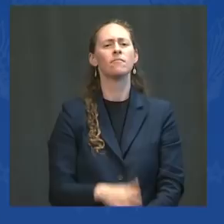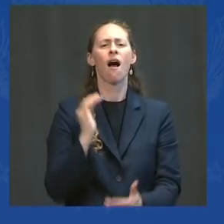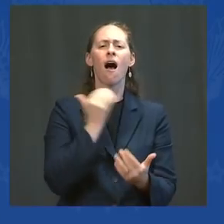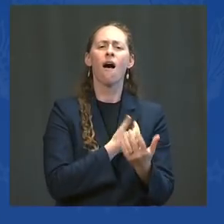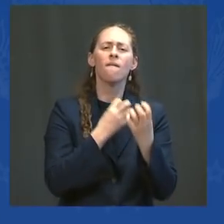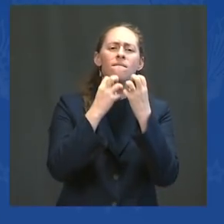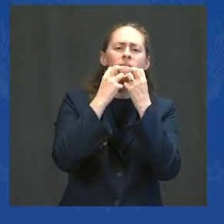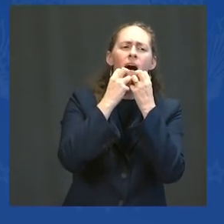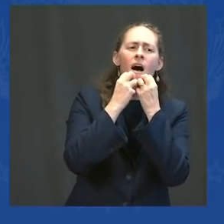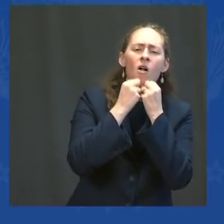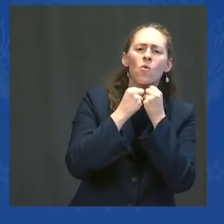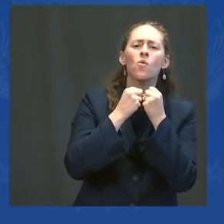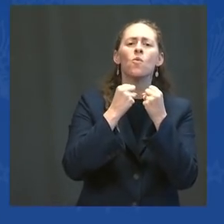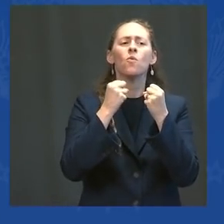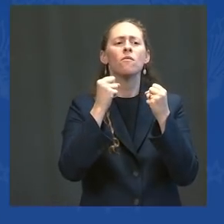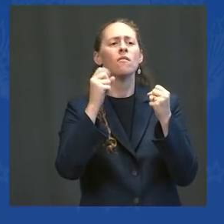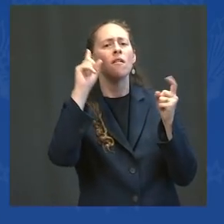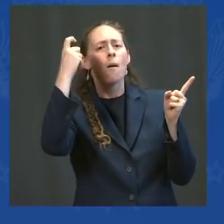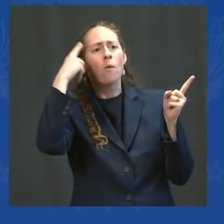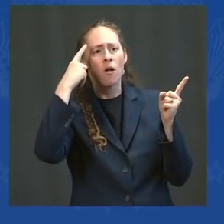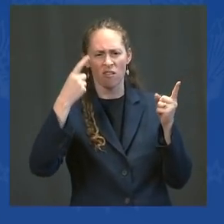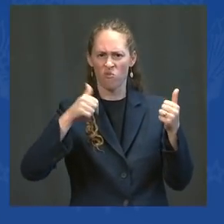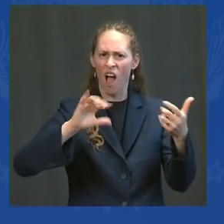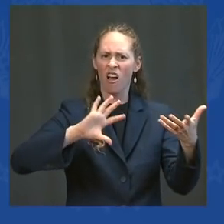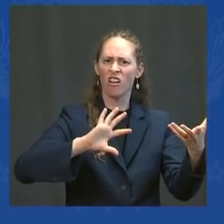our democracy did survive. It did.